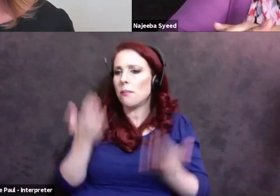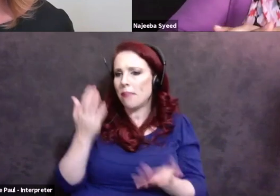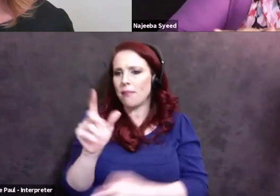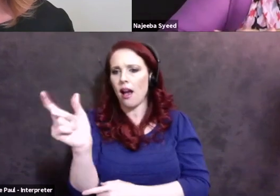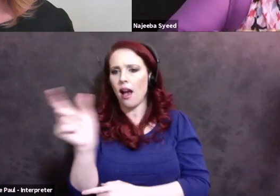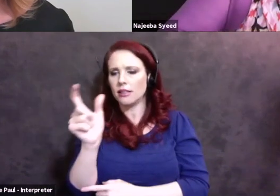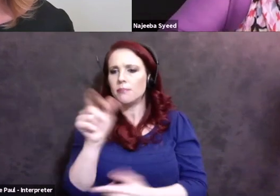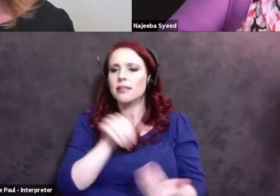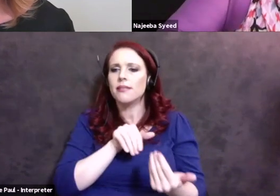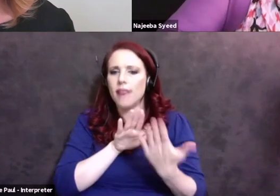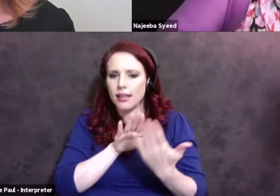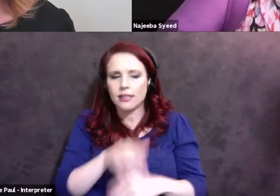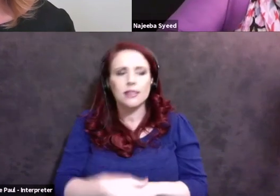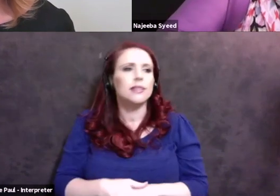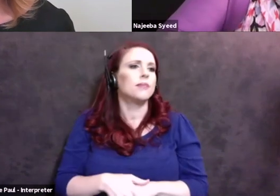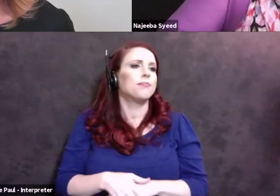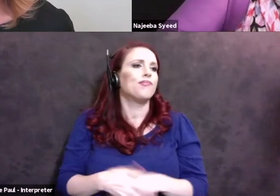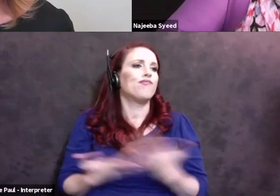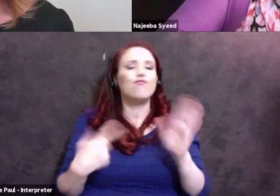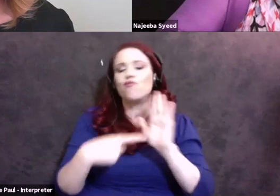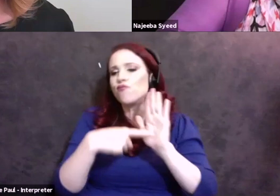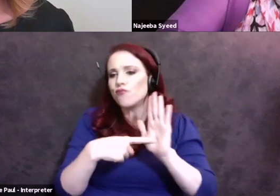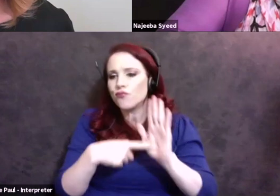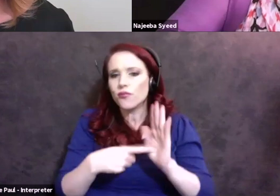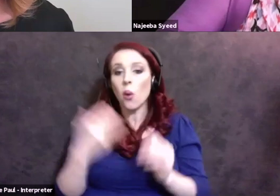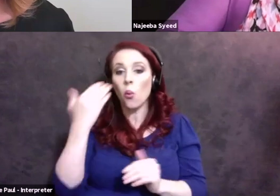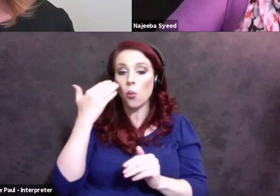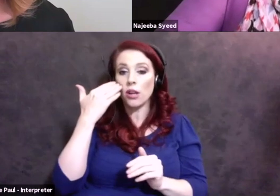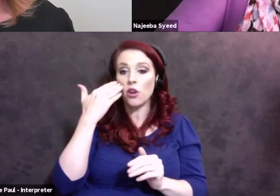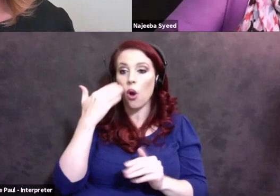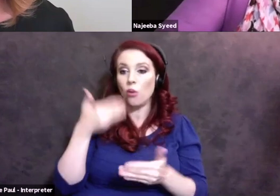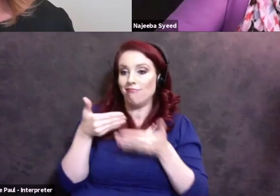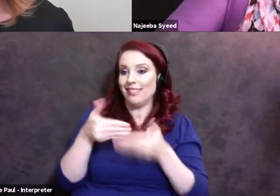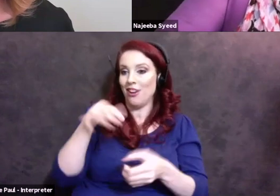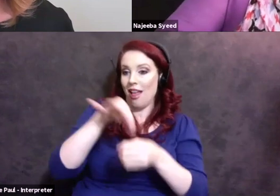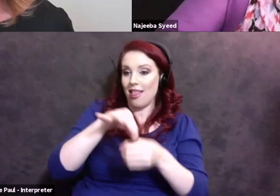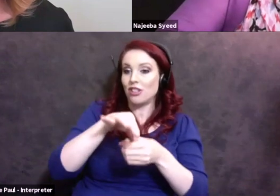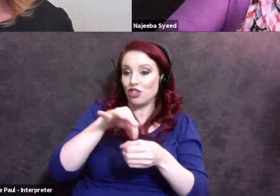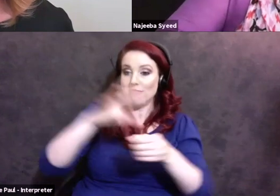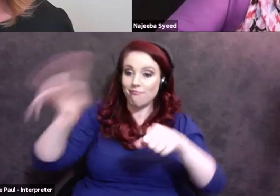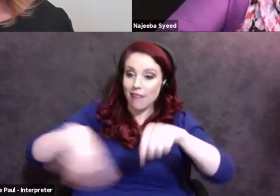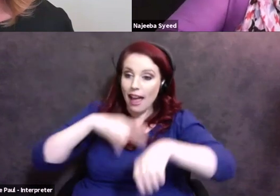For instance, we now know that around election cycles, national election cycles, there is